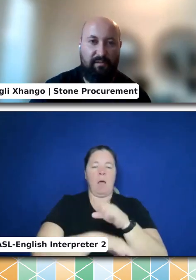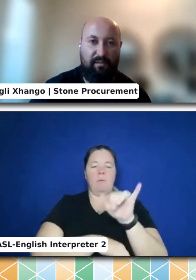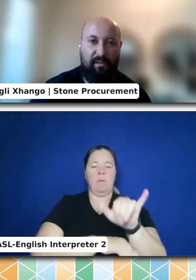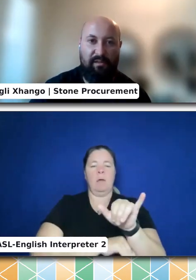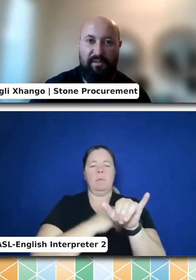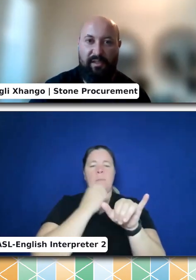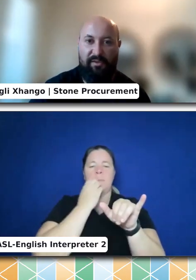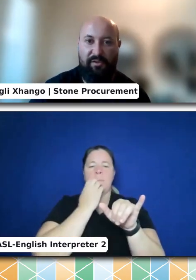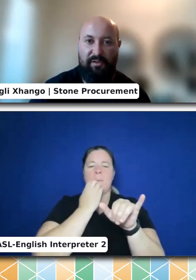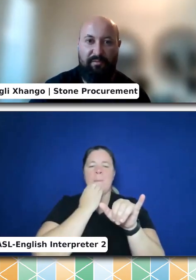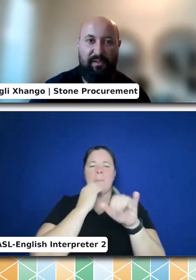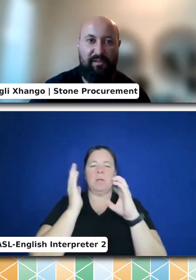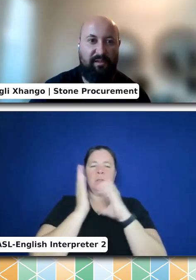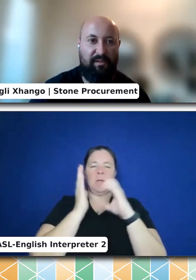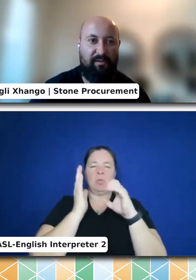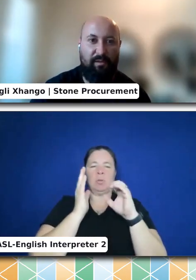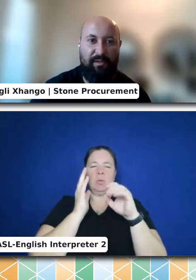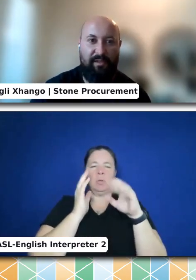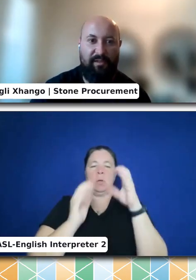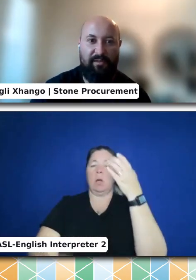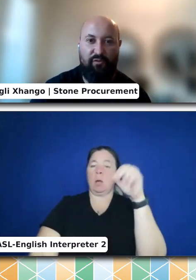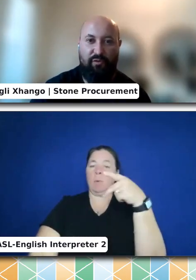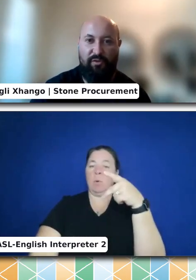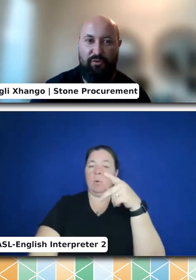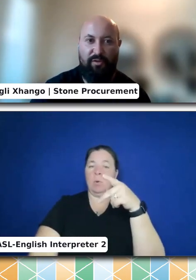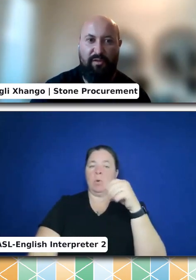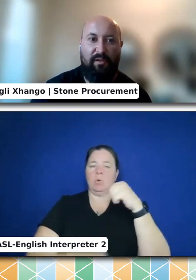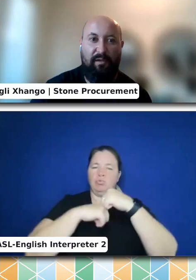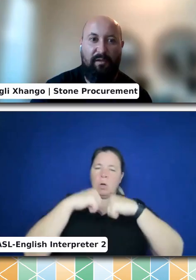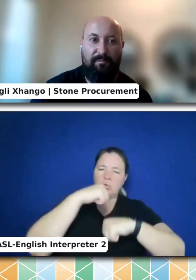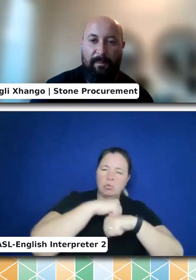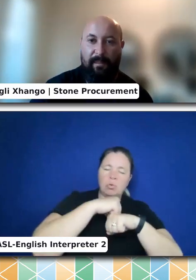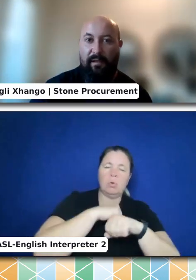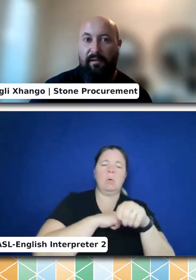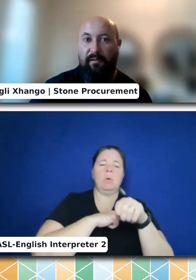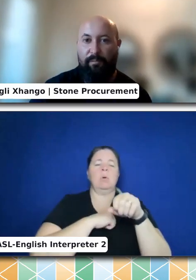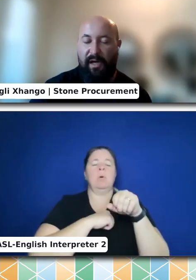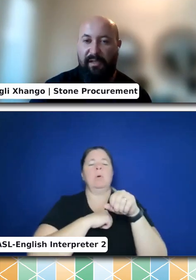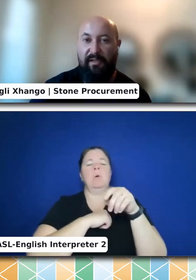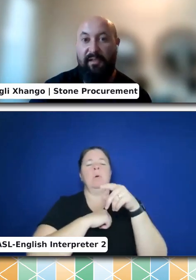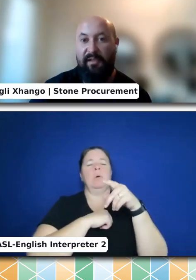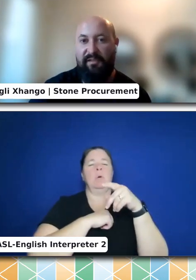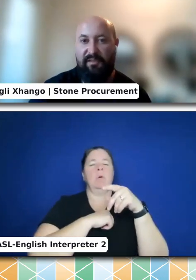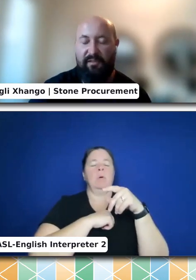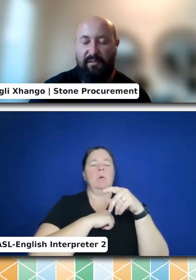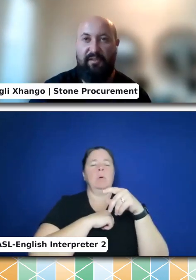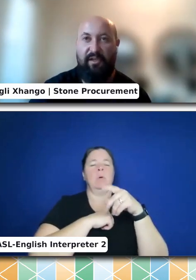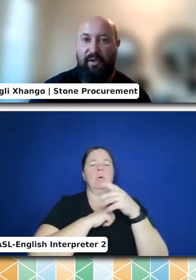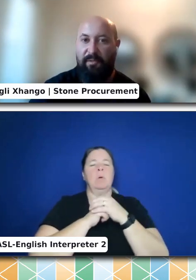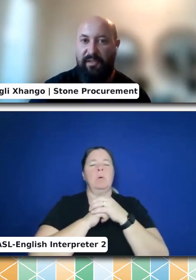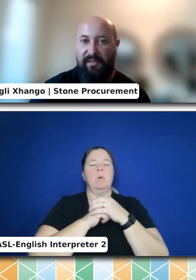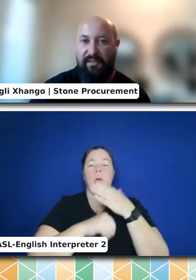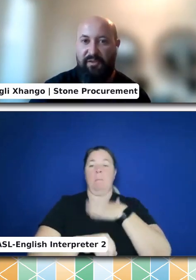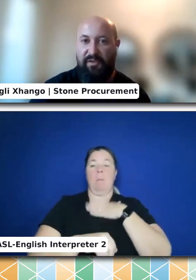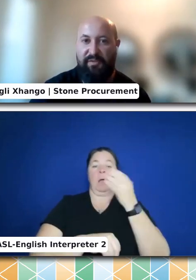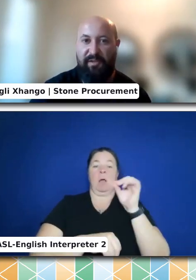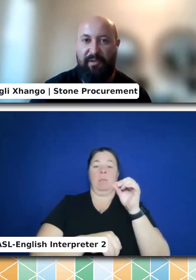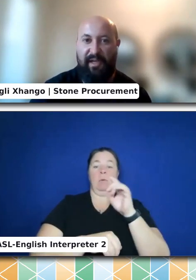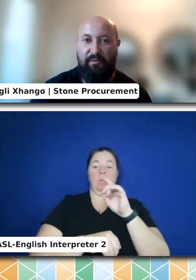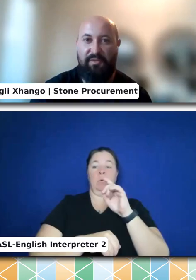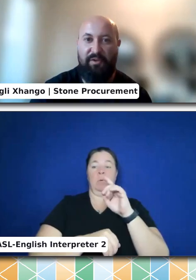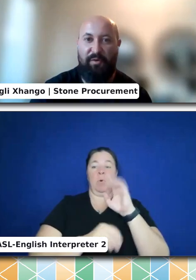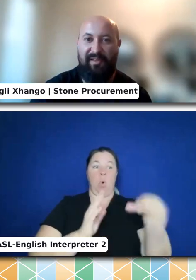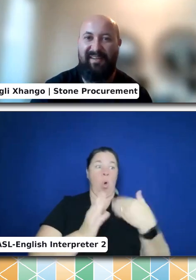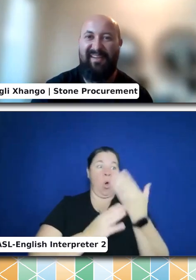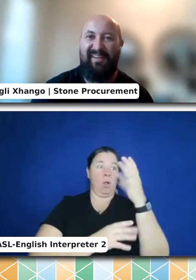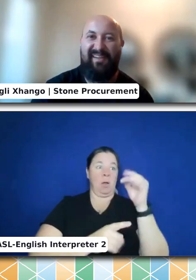Section of this is your company structure. For mine, it's… the entire company is essentially just me right now, so…